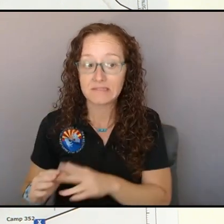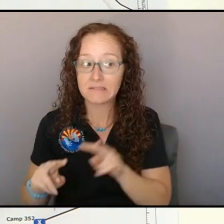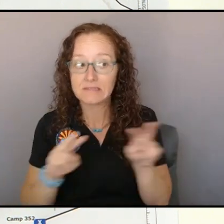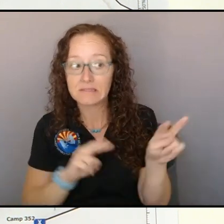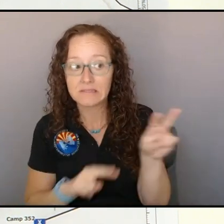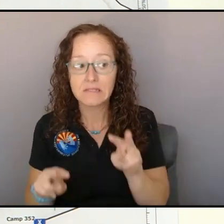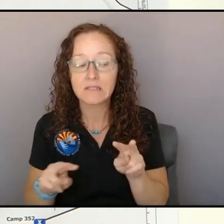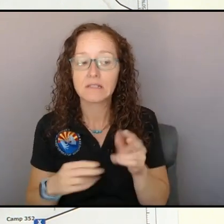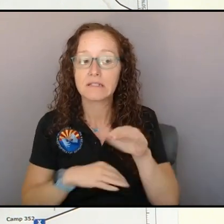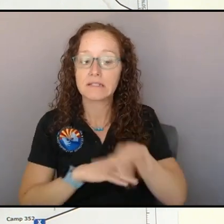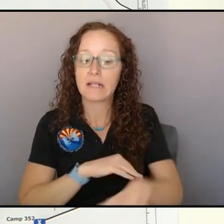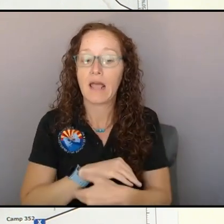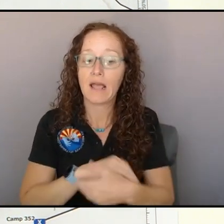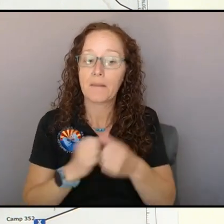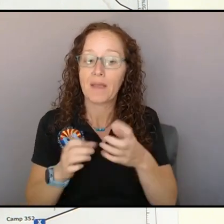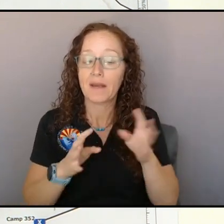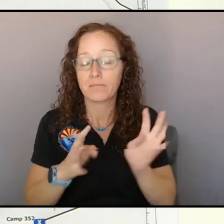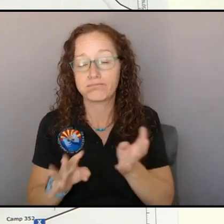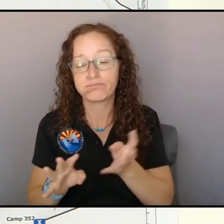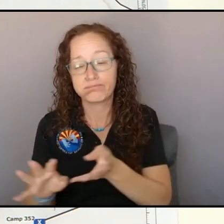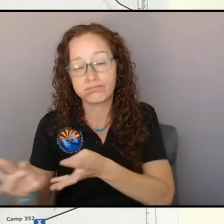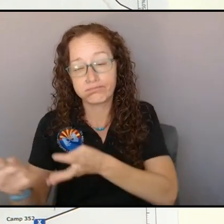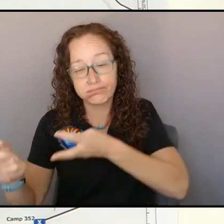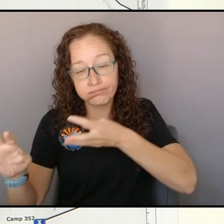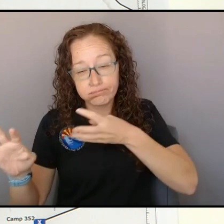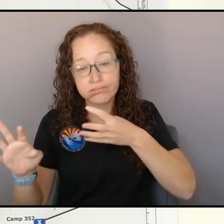could really impact some of the stuff out there. So please be